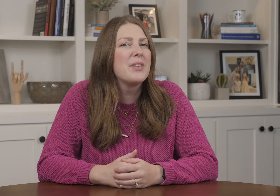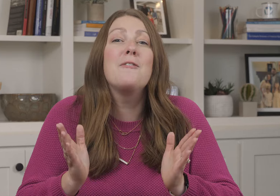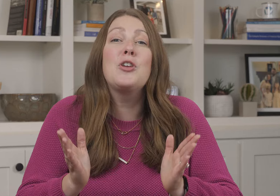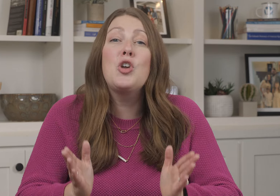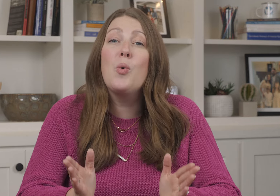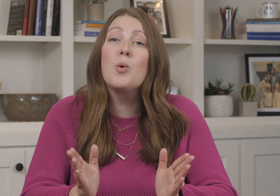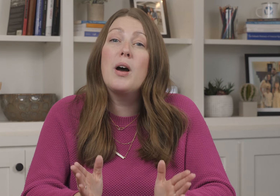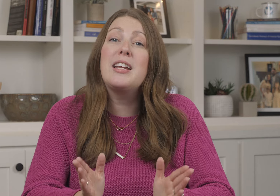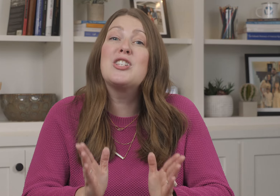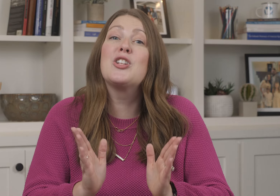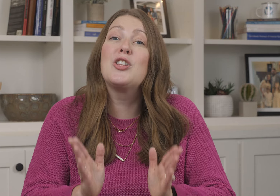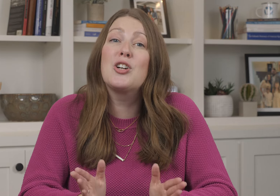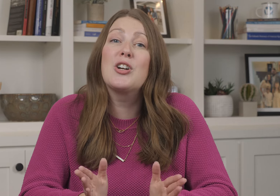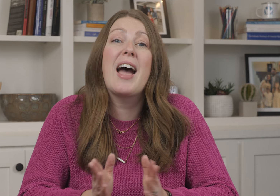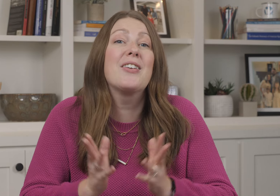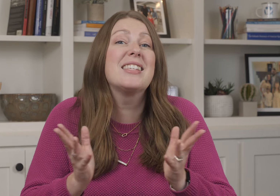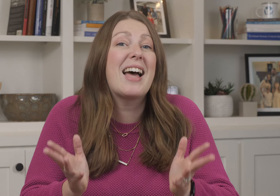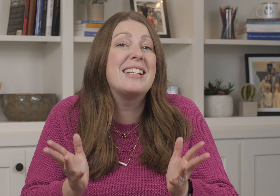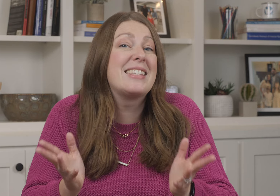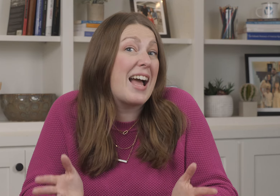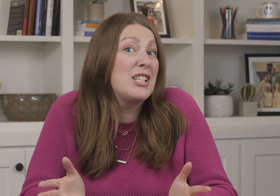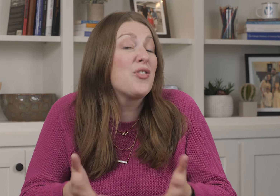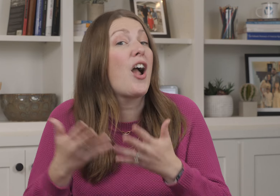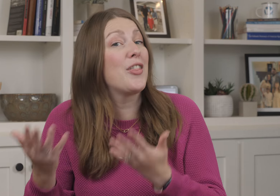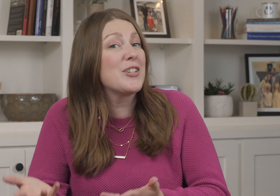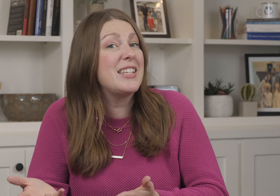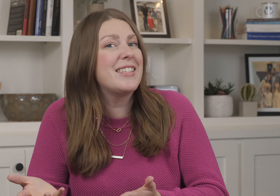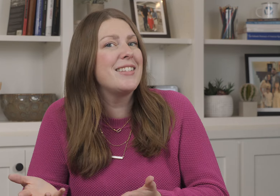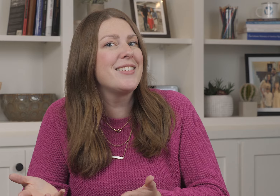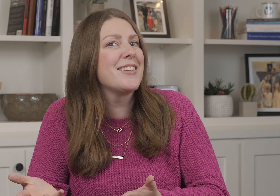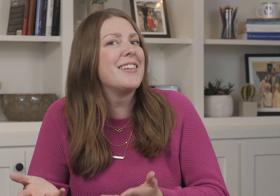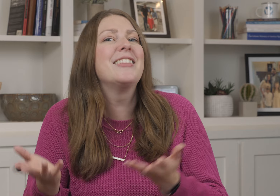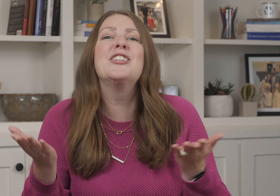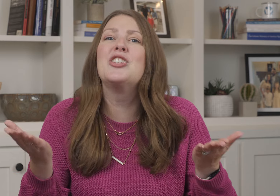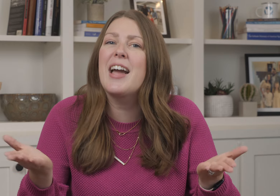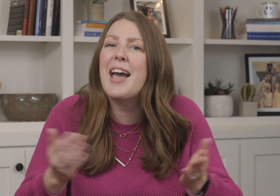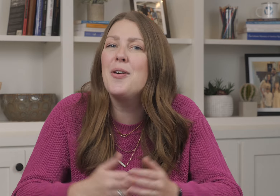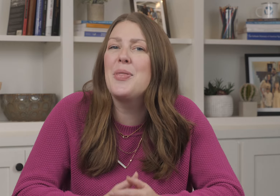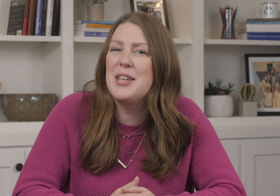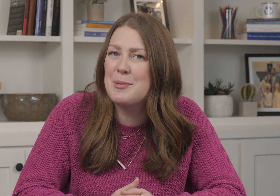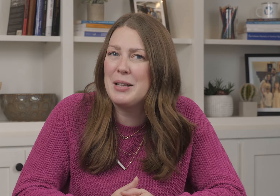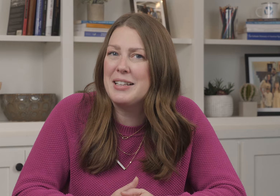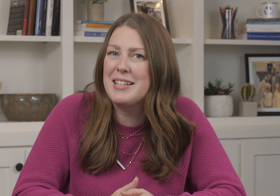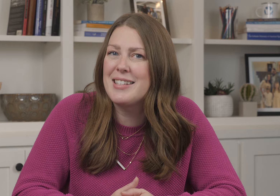If you are wanting to learn how to sign signs for other season, then check out this playlist.